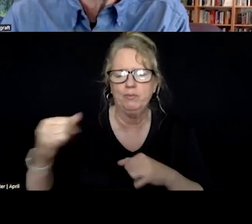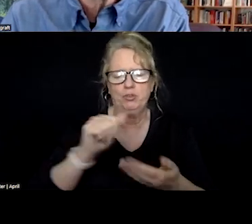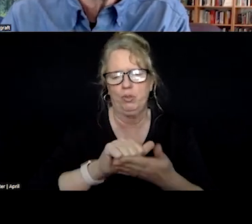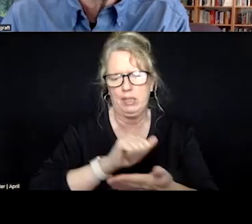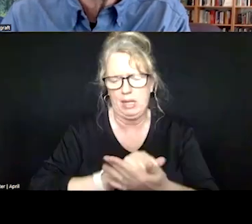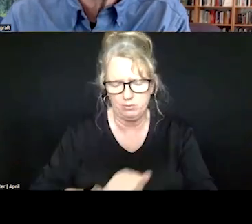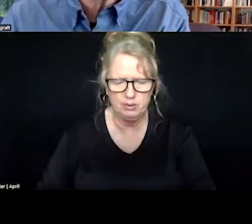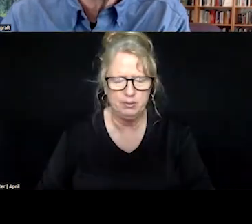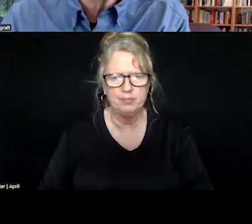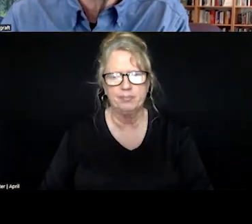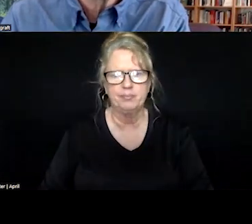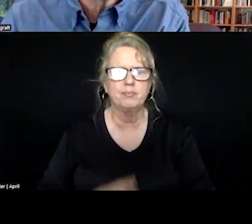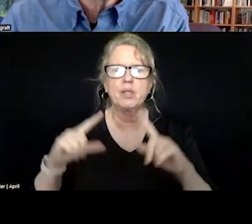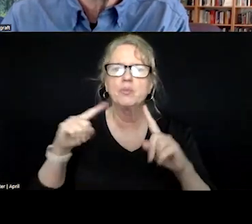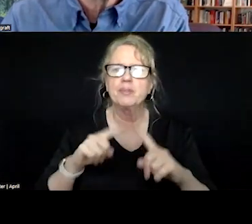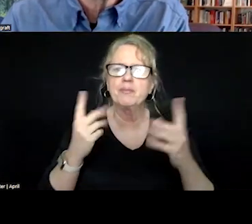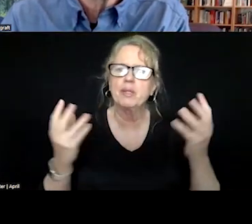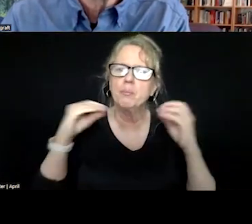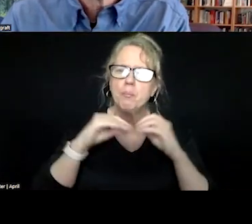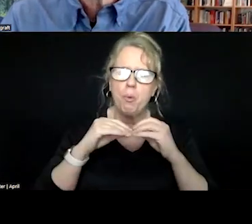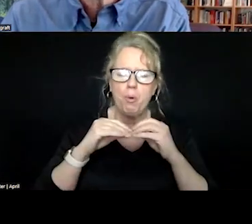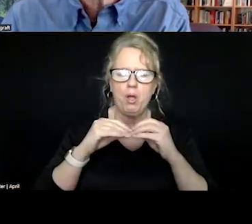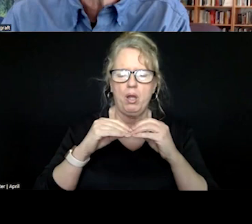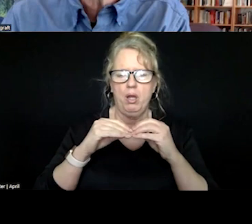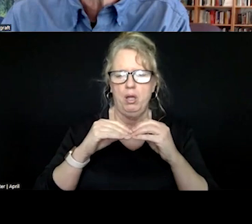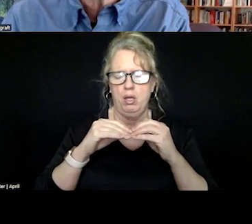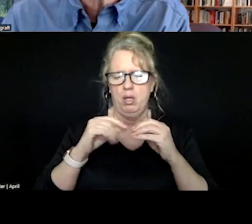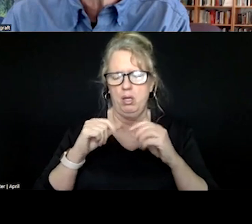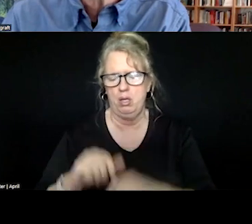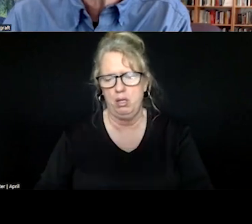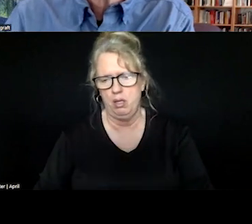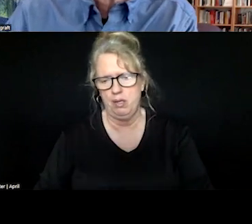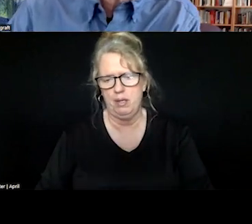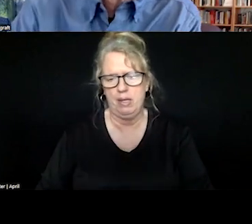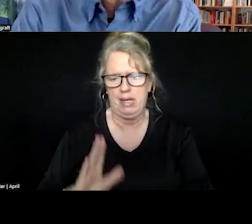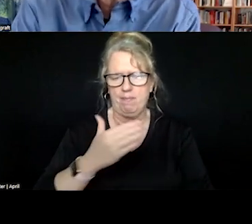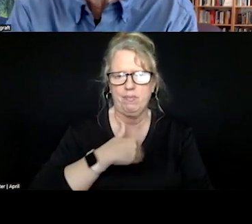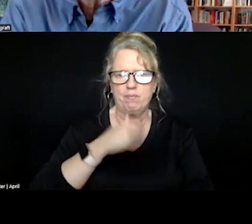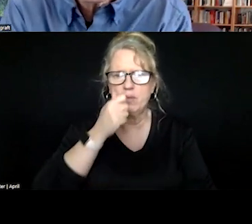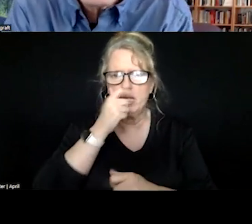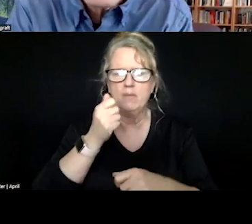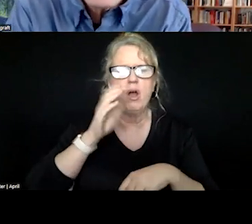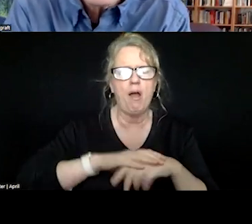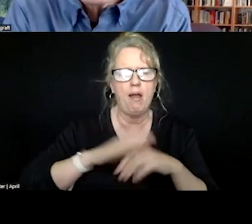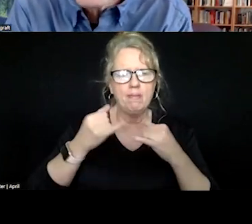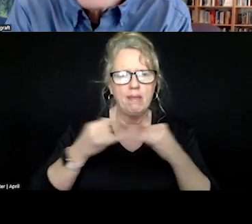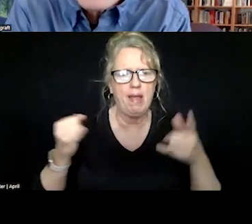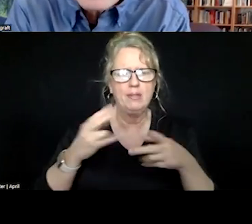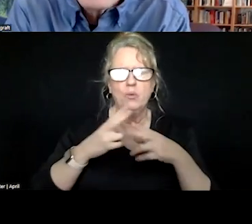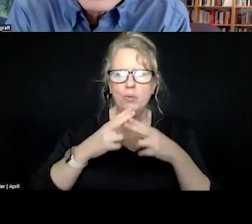MORE SPECIFICALLY TO OUR INTEREST HERE, THIS IS WHAT WE CALLED PROTO TRAINING GUIDE.